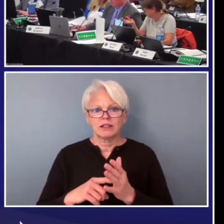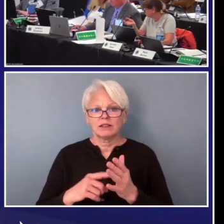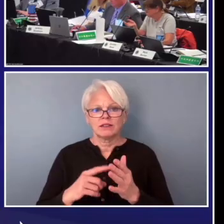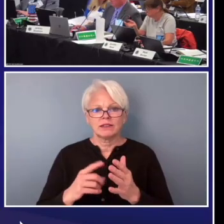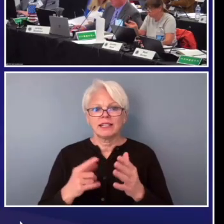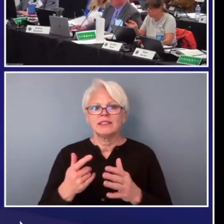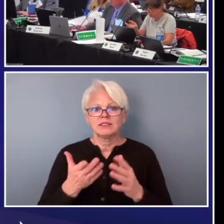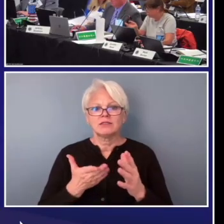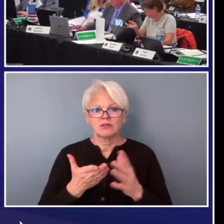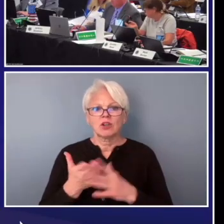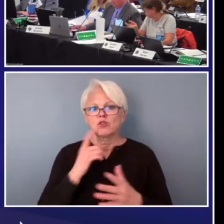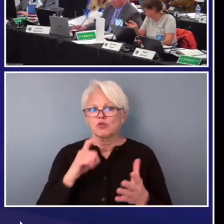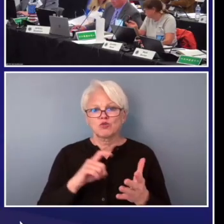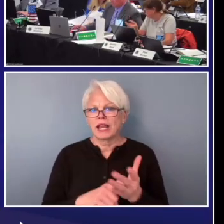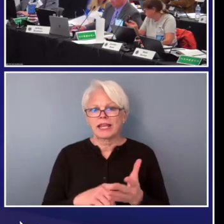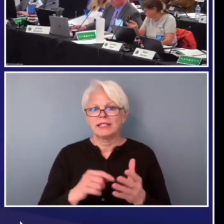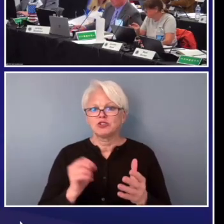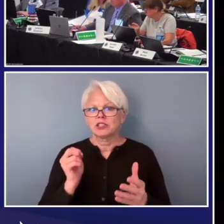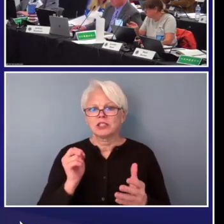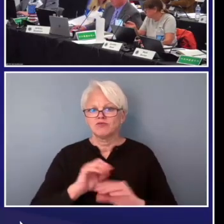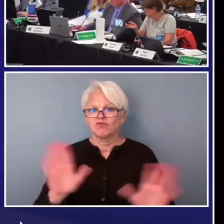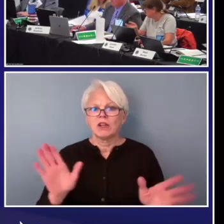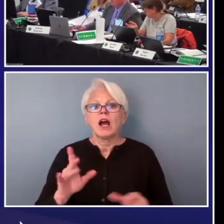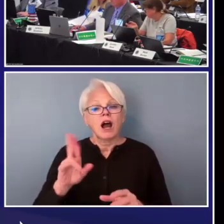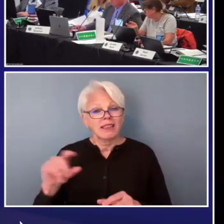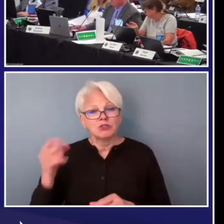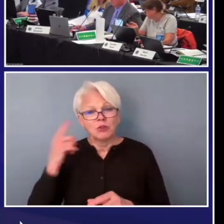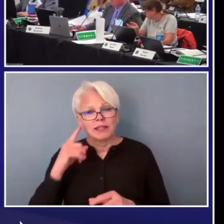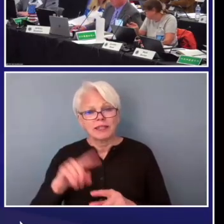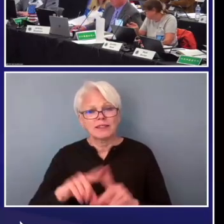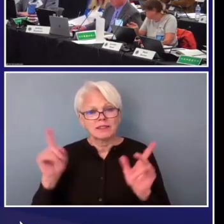Unless you're thinking that there's a different process, that's not the recognition process.